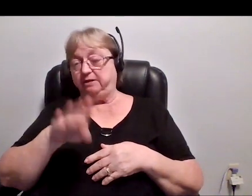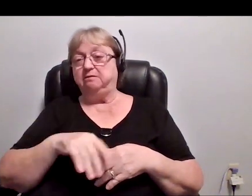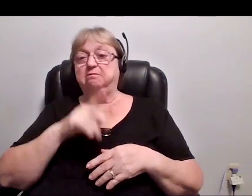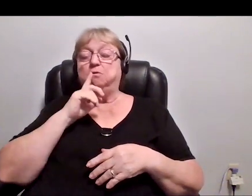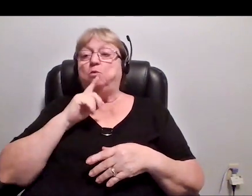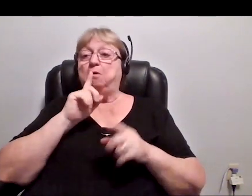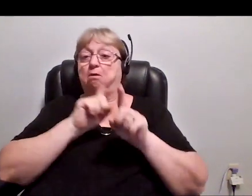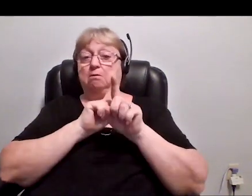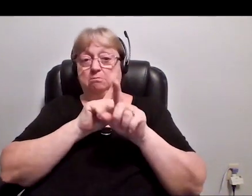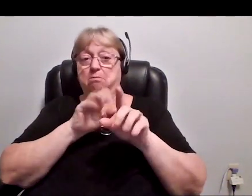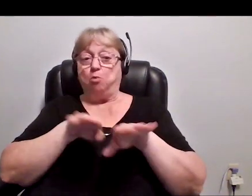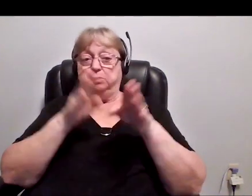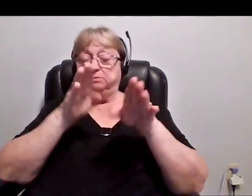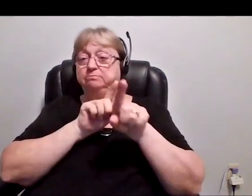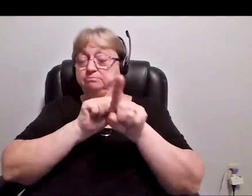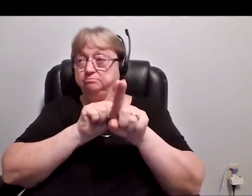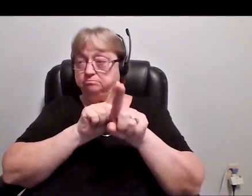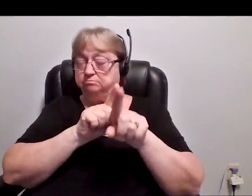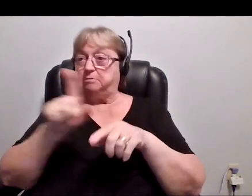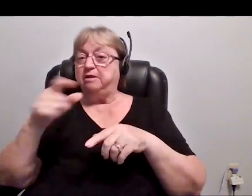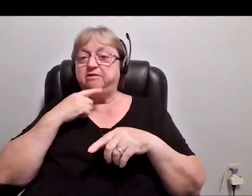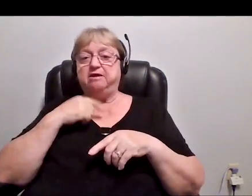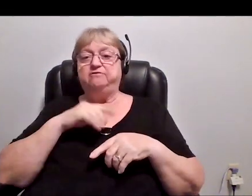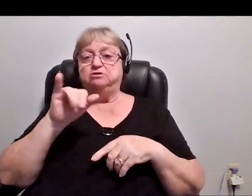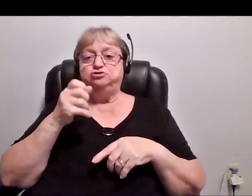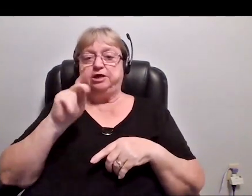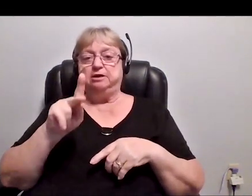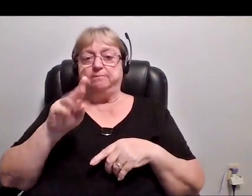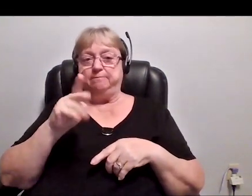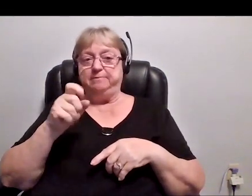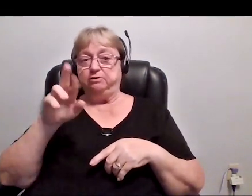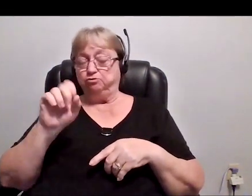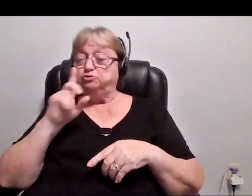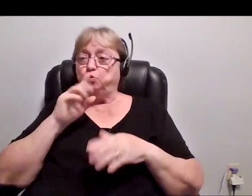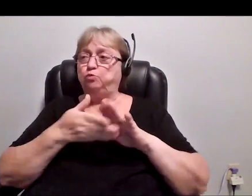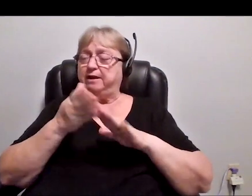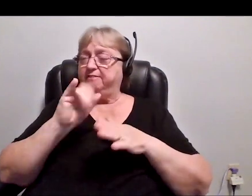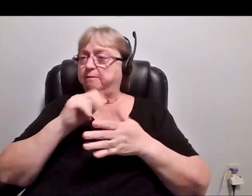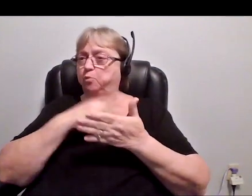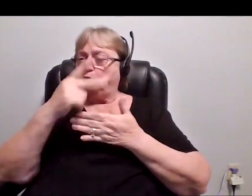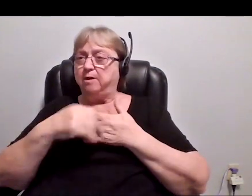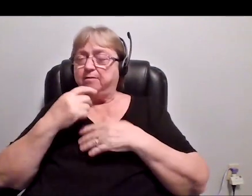who ran the 3D printing program at the Indiana School for the Blind and Visually Impaired. They've had a volunteer coming in who's been teaching